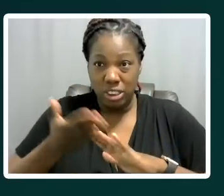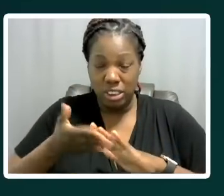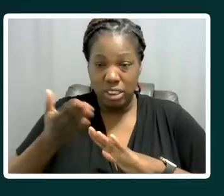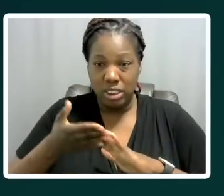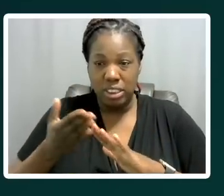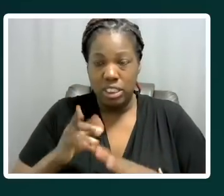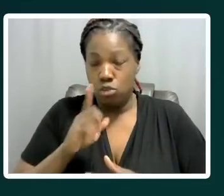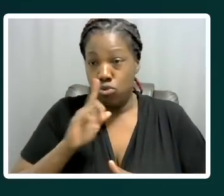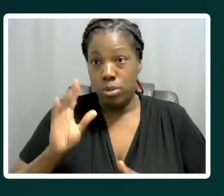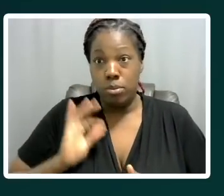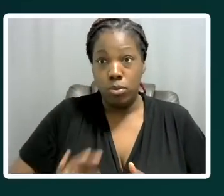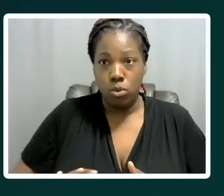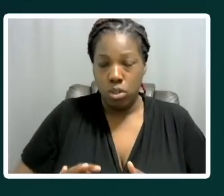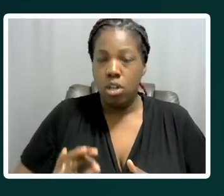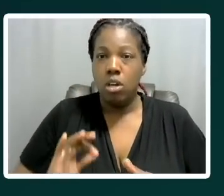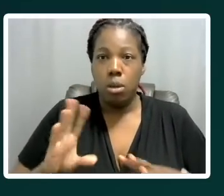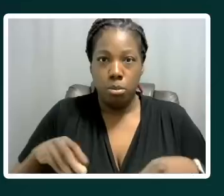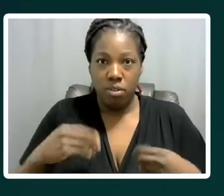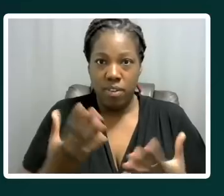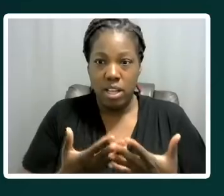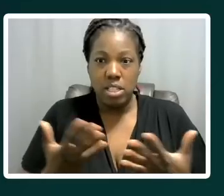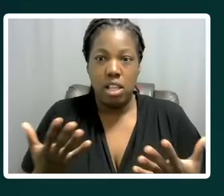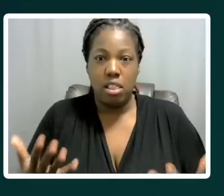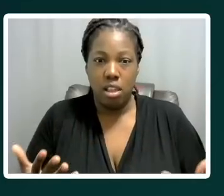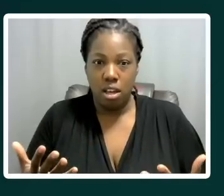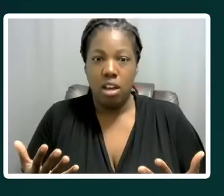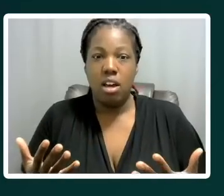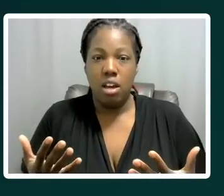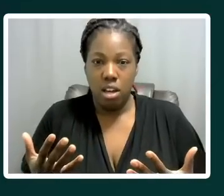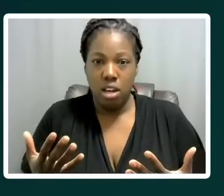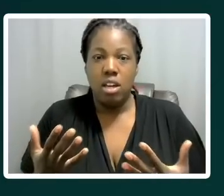sort of, giving us a lot of core building blocks so that we don't have to reinvent